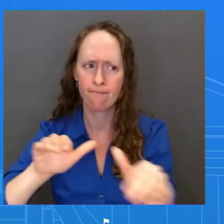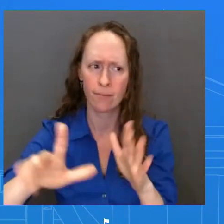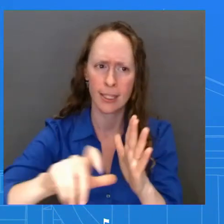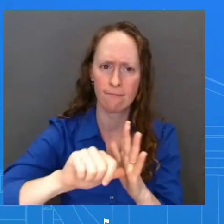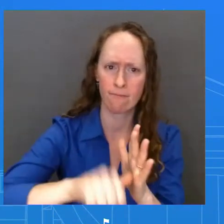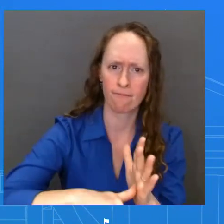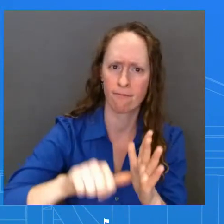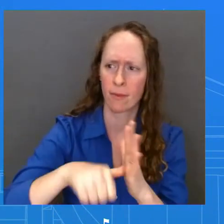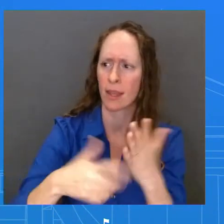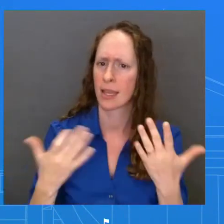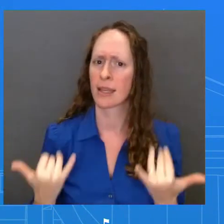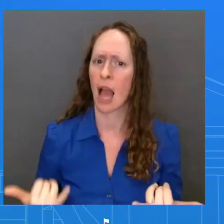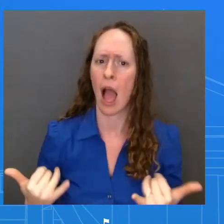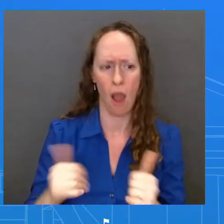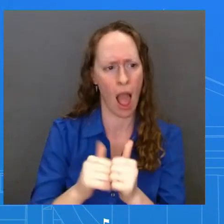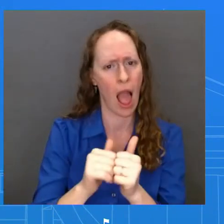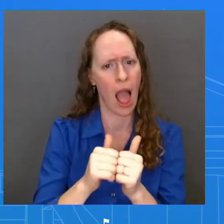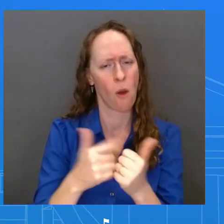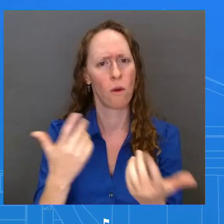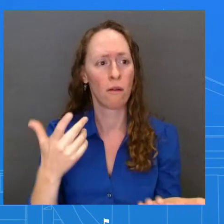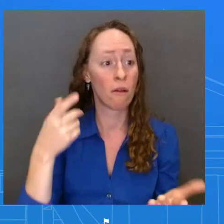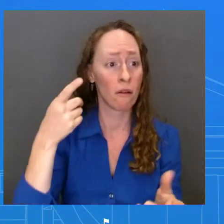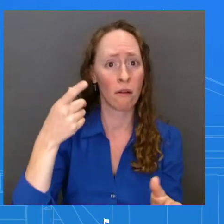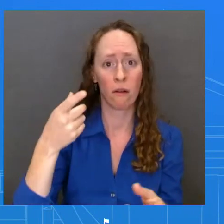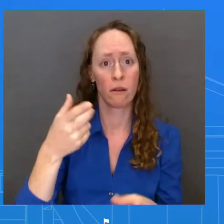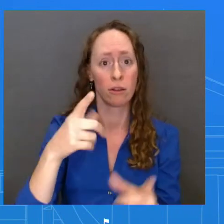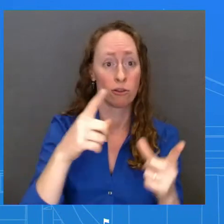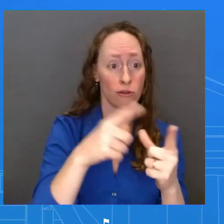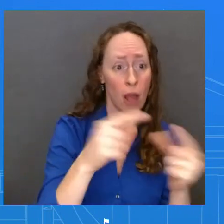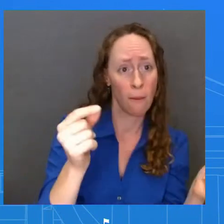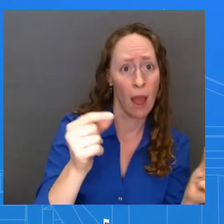and how that is in the fundamental national security interests of the United States.